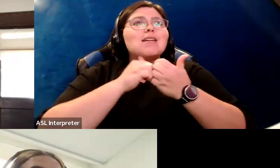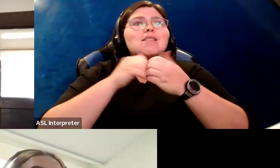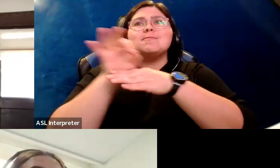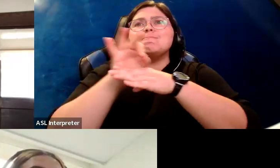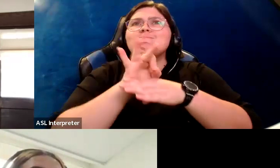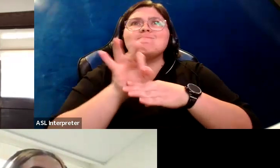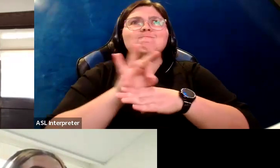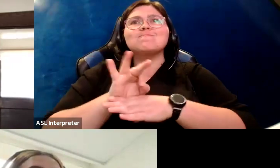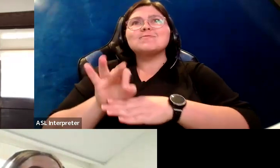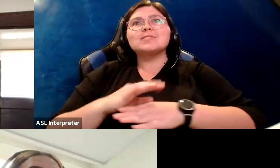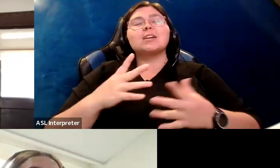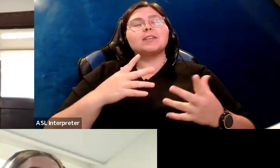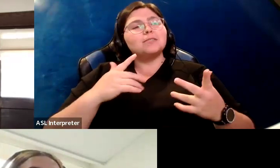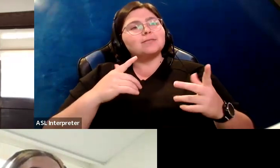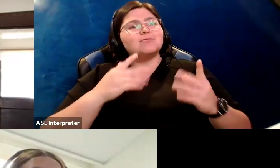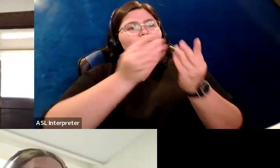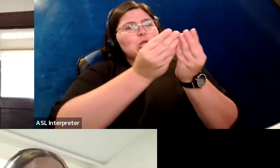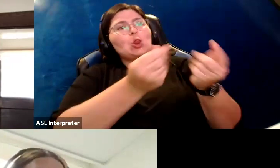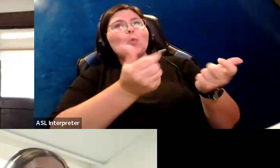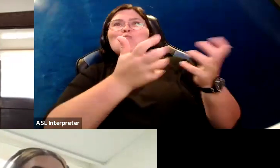to build solutions that can make a difference.